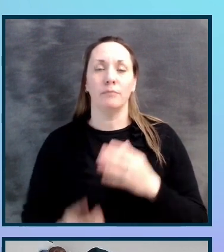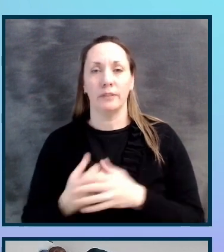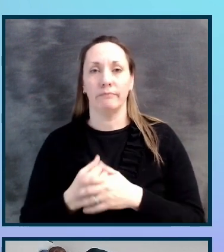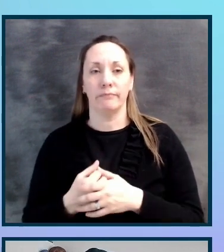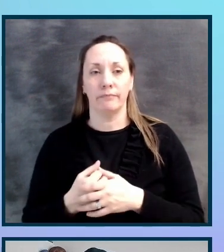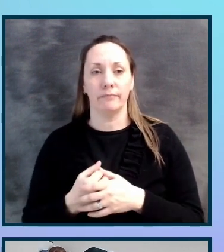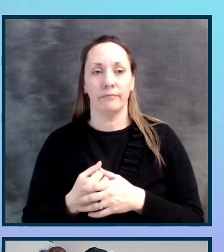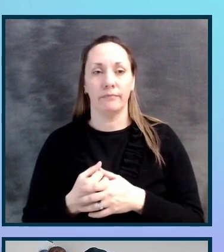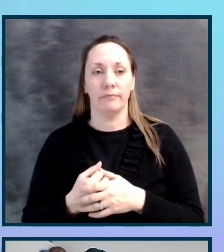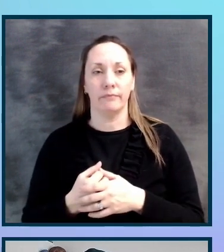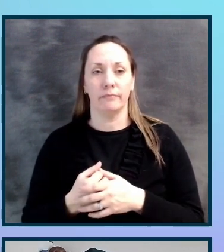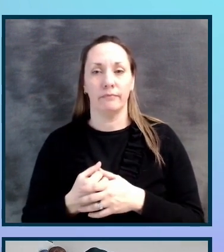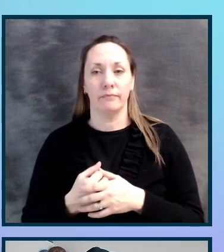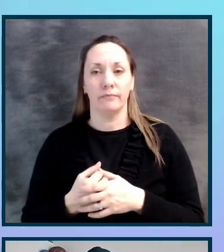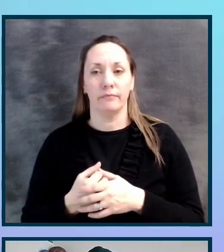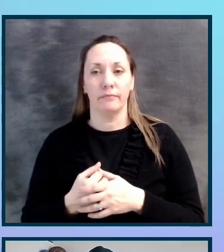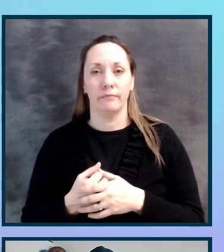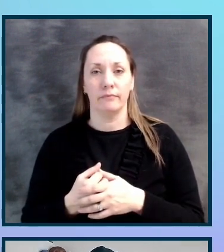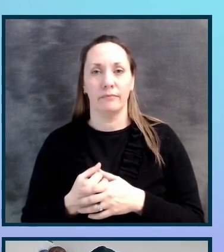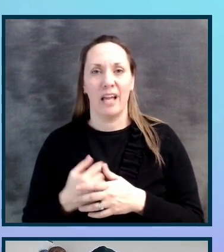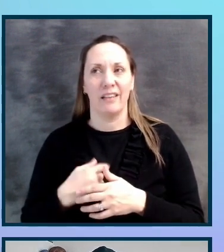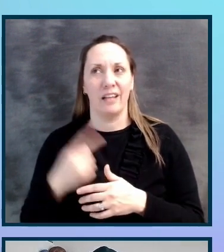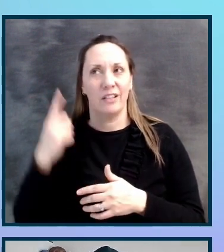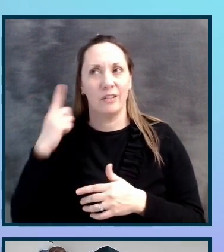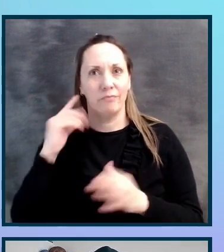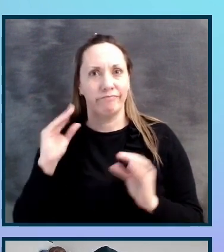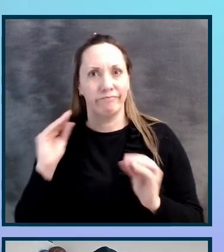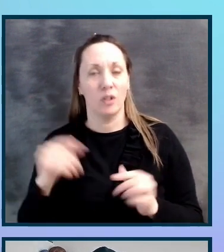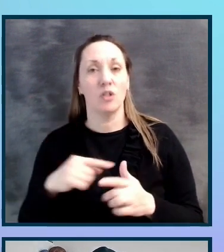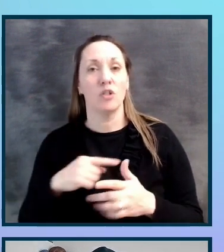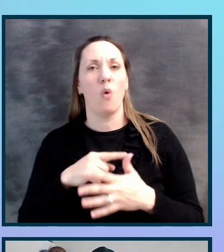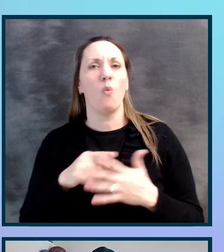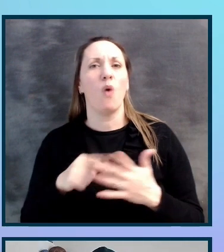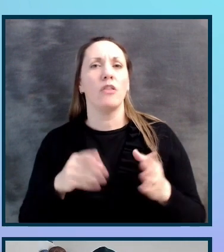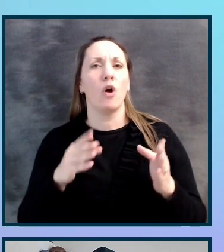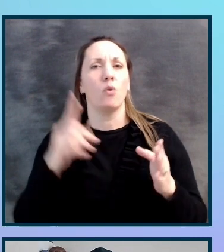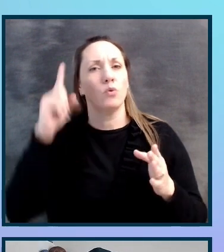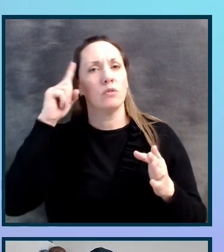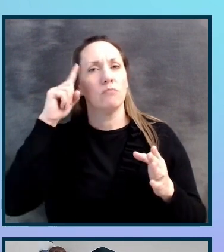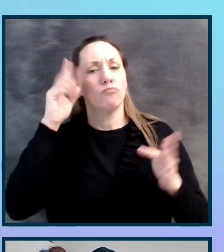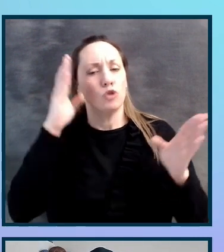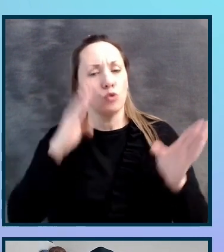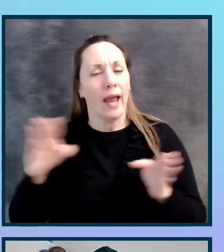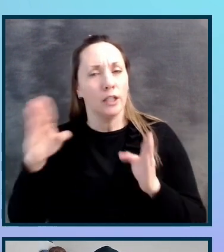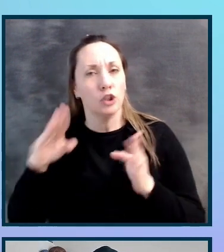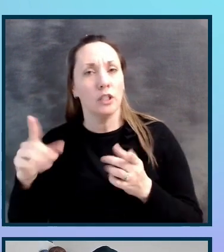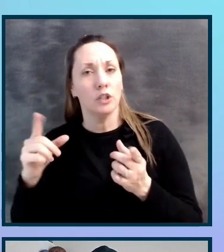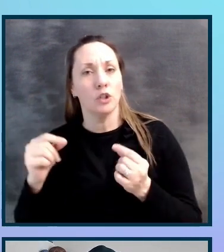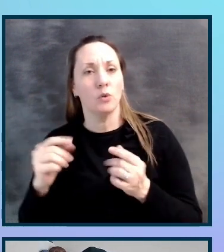Silence, you're not gonna hear anything from. And so what these strategies do, I kinda use a wave of analogy.